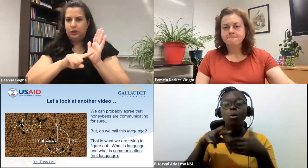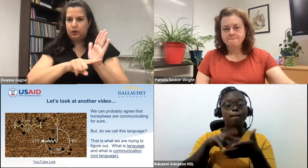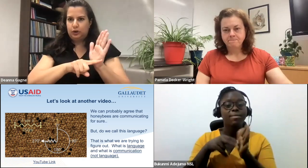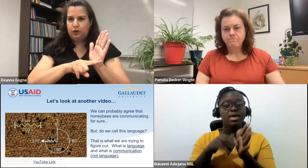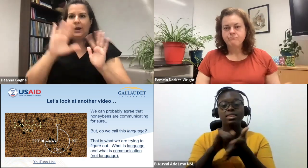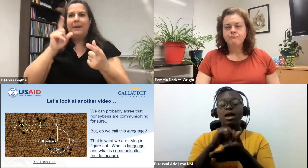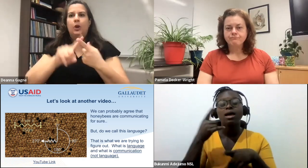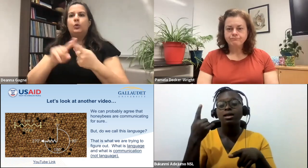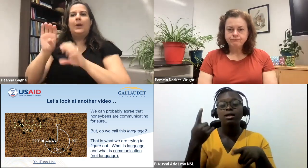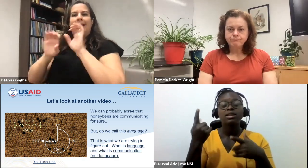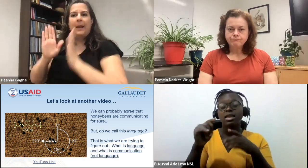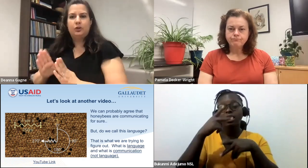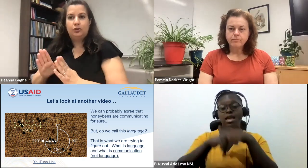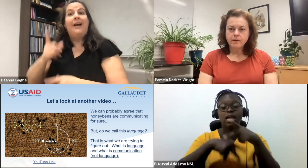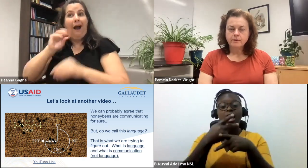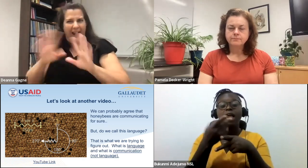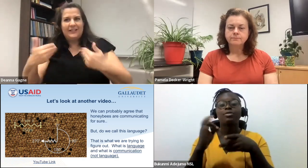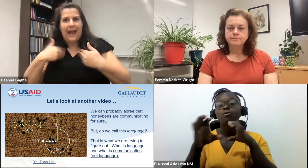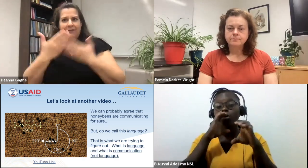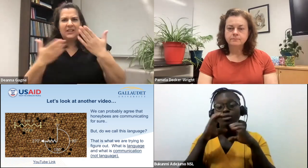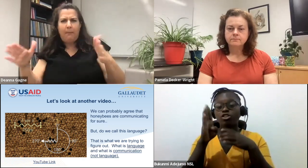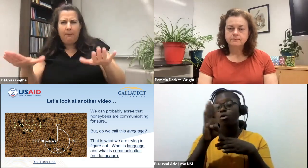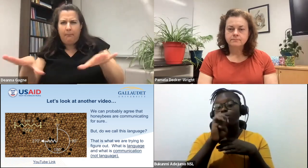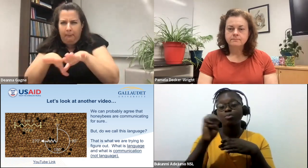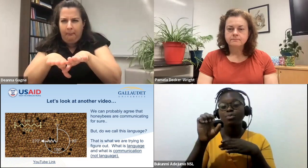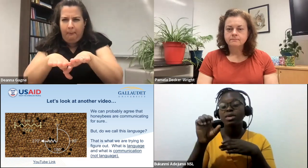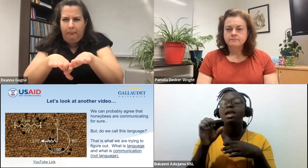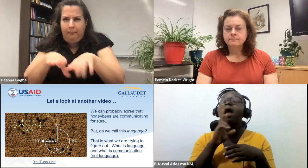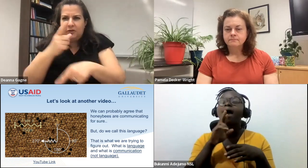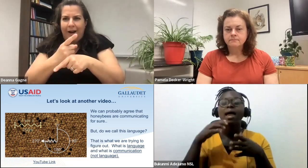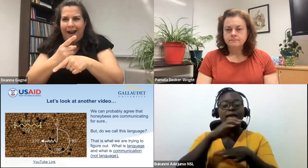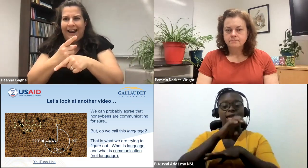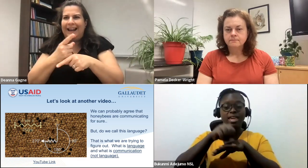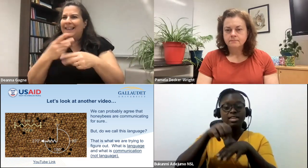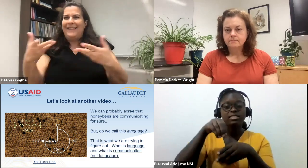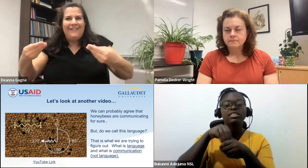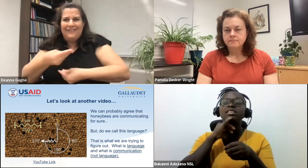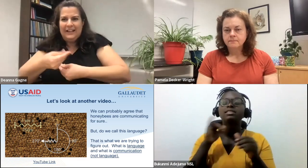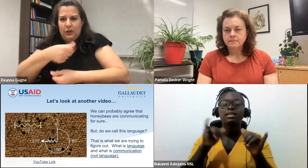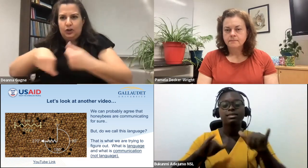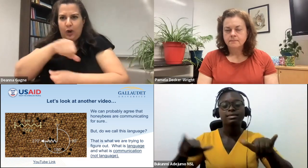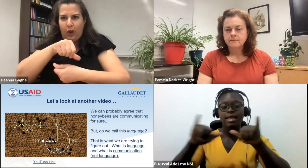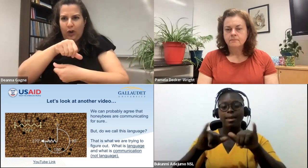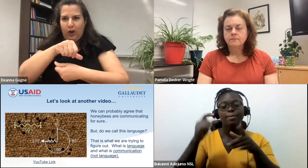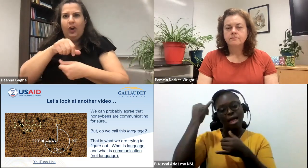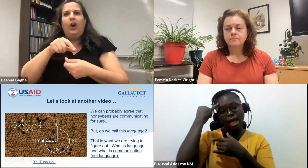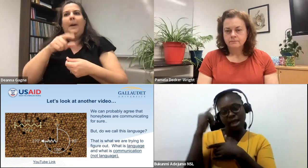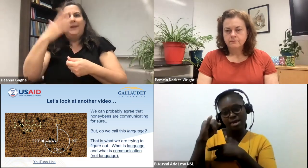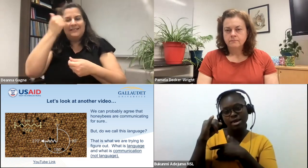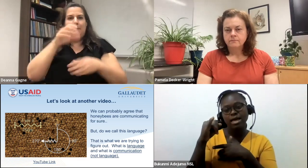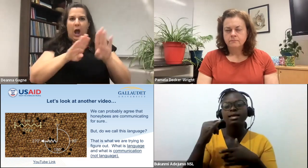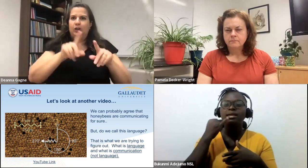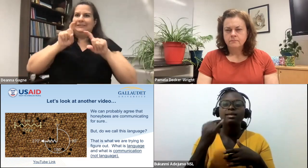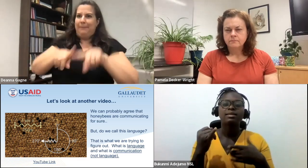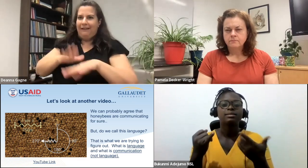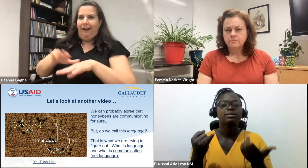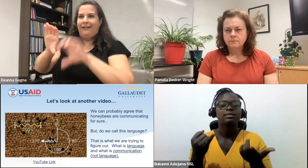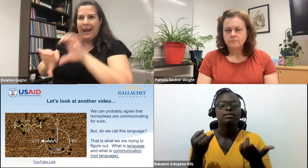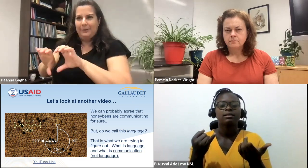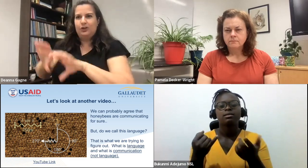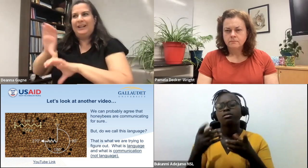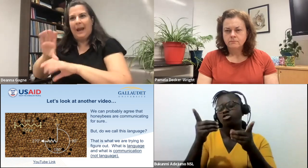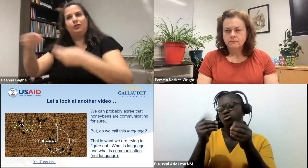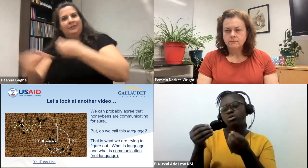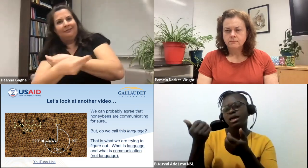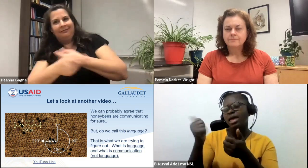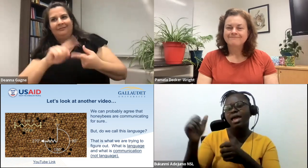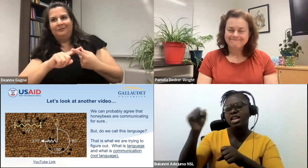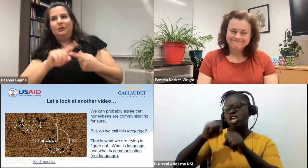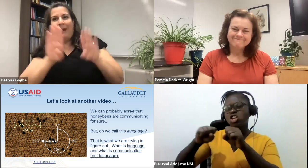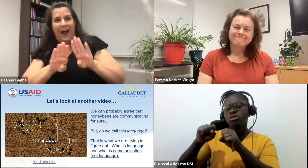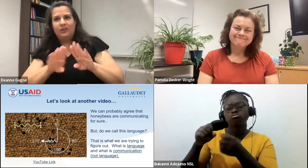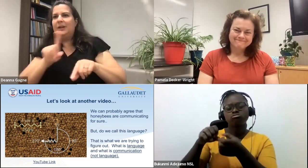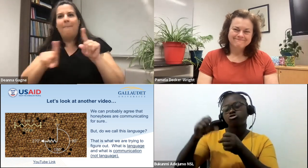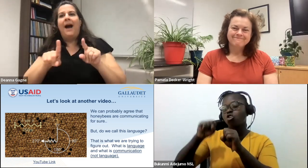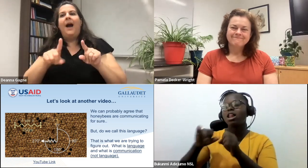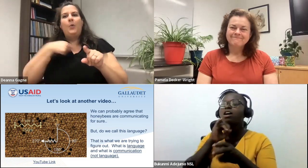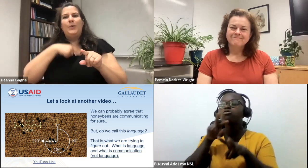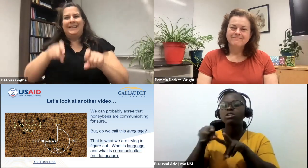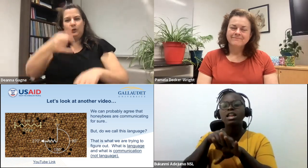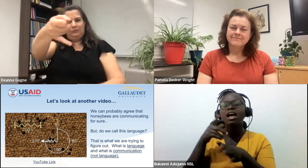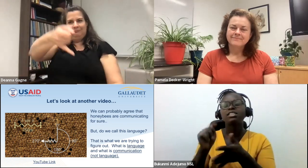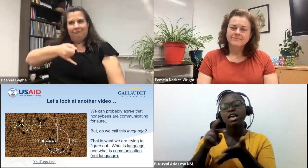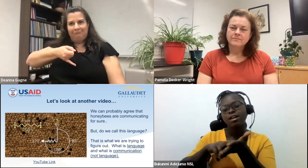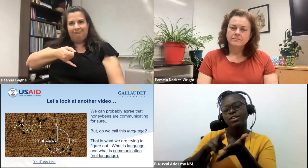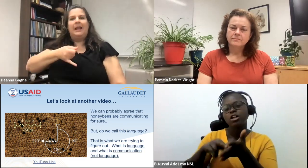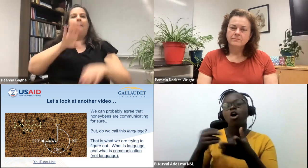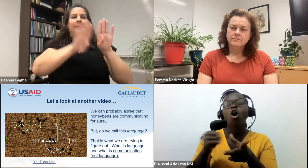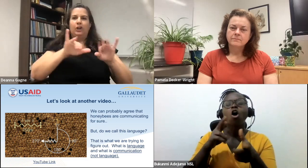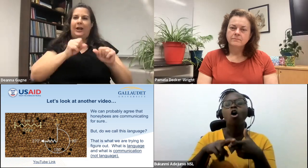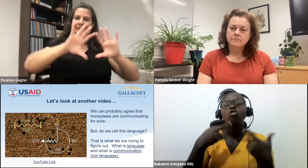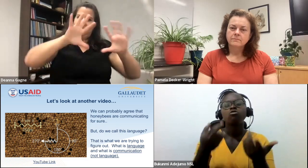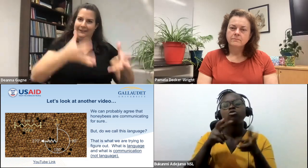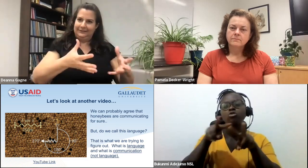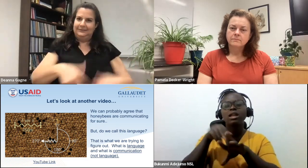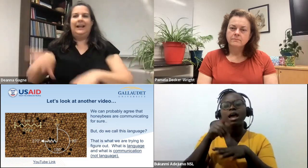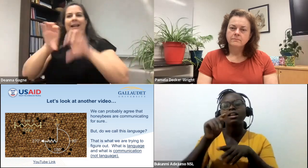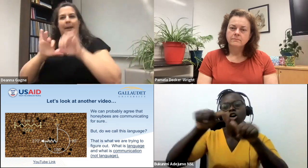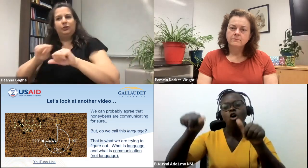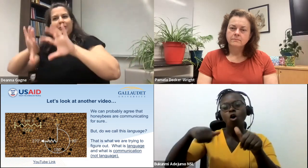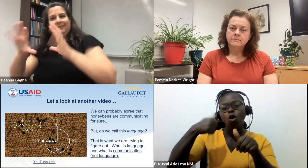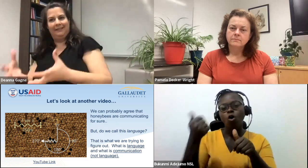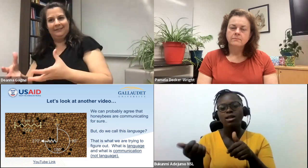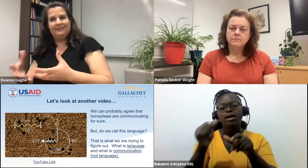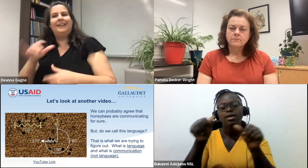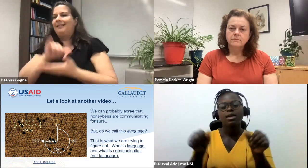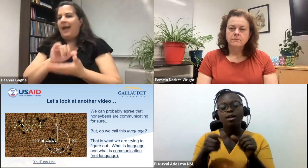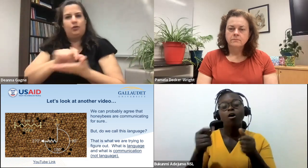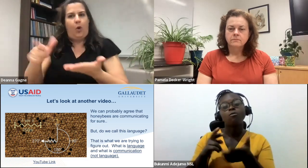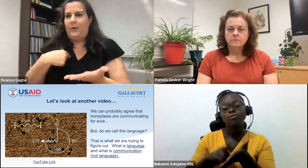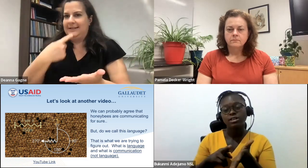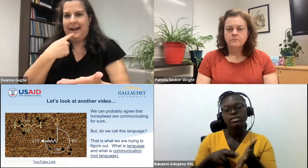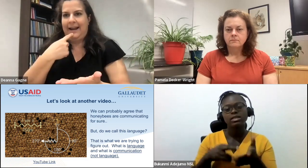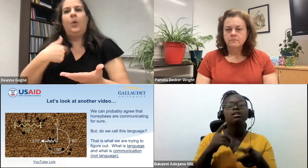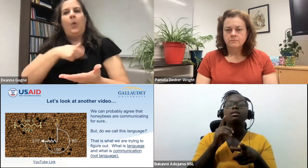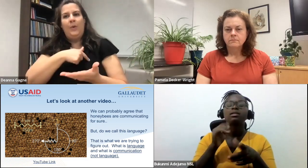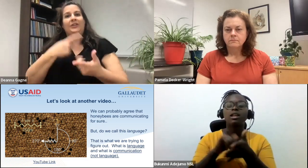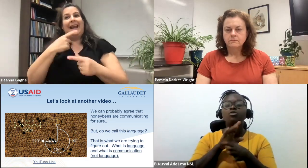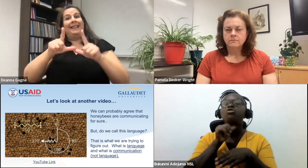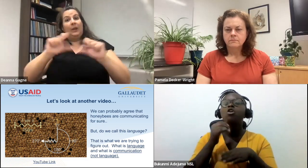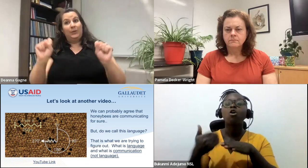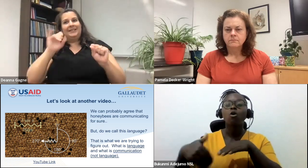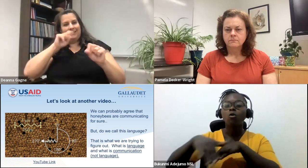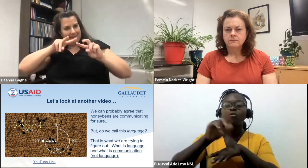really, you know, with the way in any scholar is looking at the scope of their research. They have to look at other areas of research that may a but but not overlap. And so they're looking at how those things can, you know. But this biology, biology, and chemistry are related fields, and yet they're not the same field. They that's what we're saying.